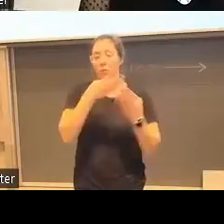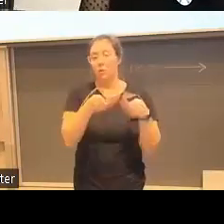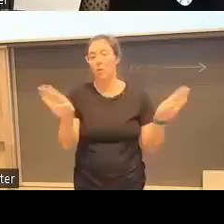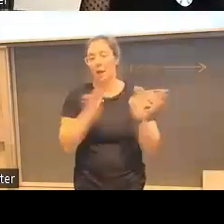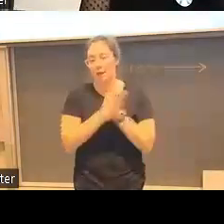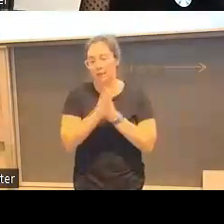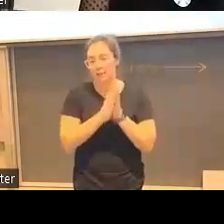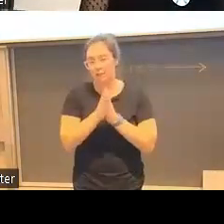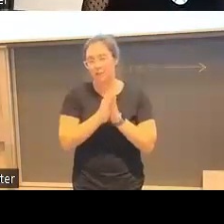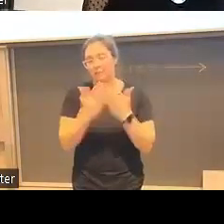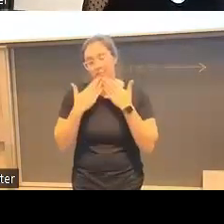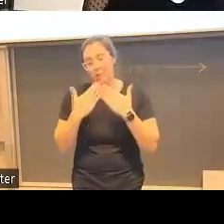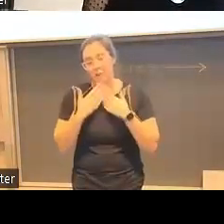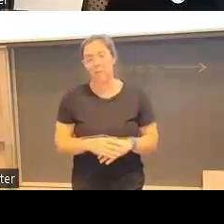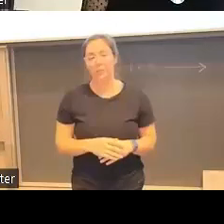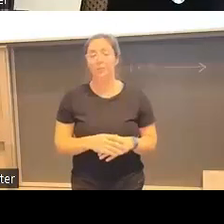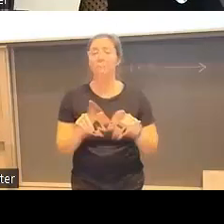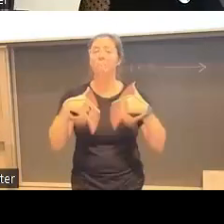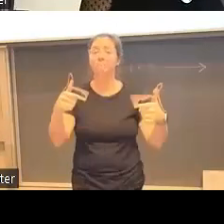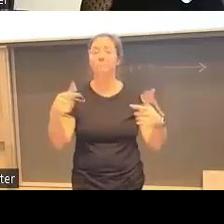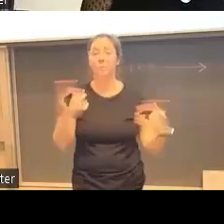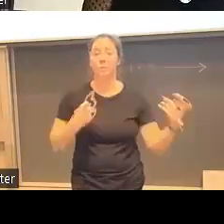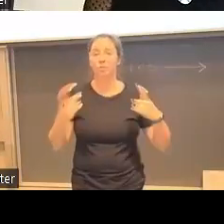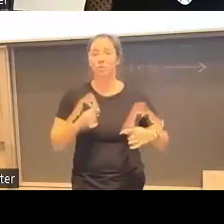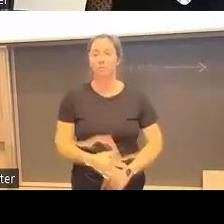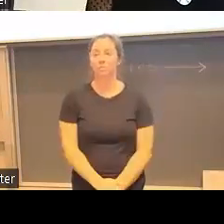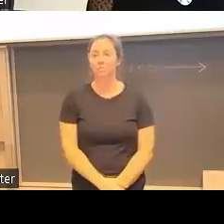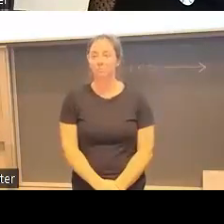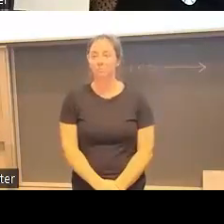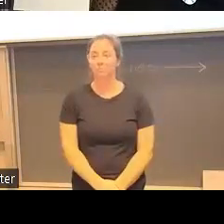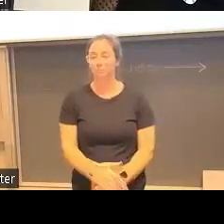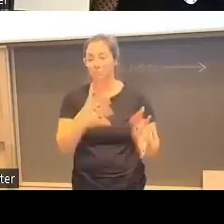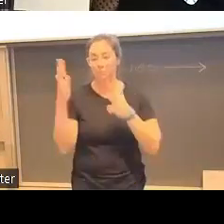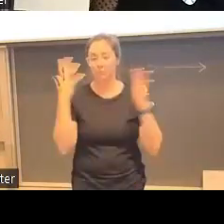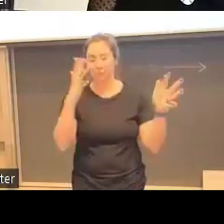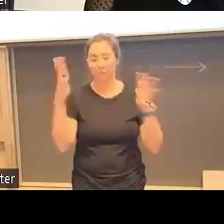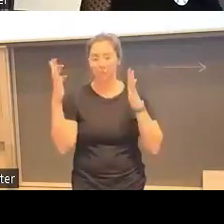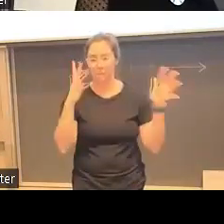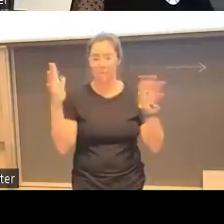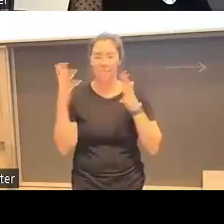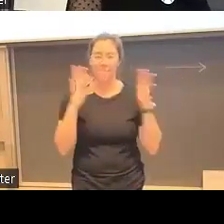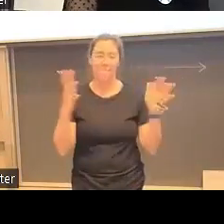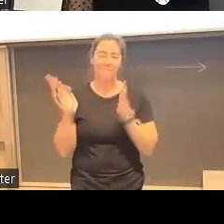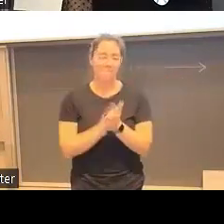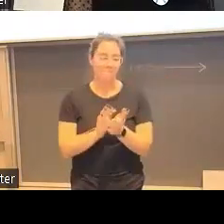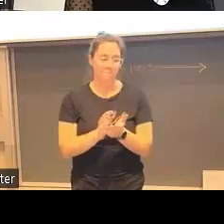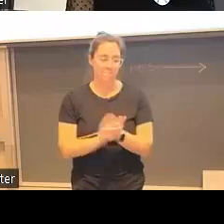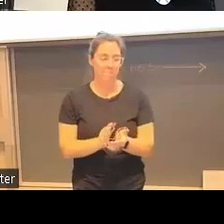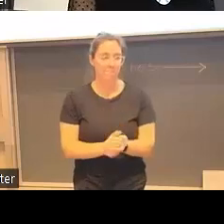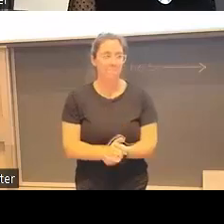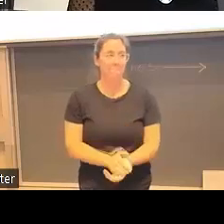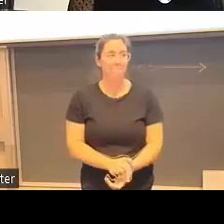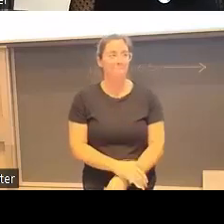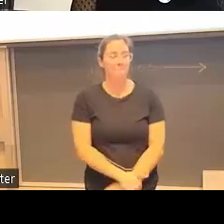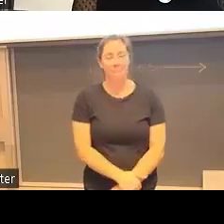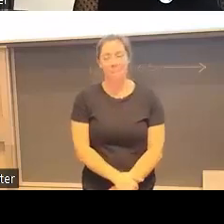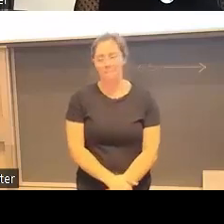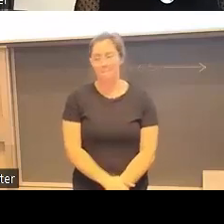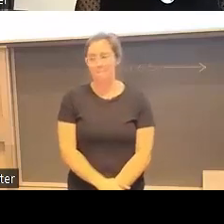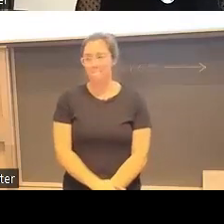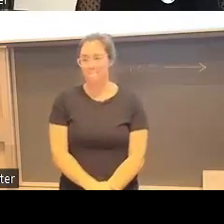questions